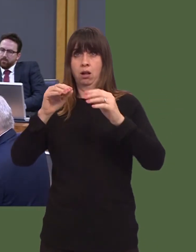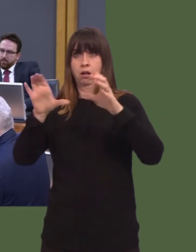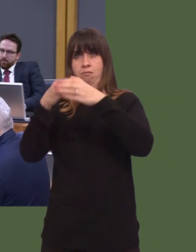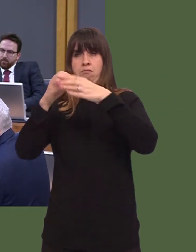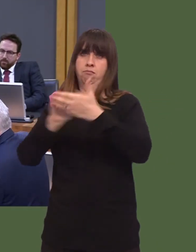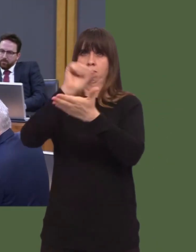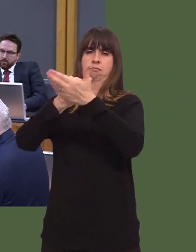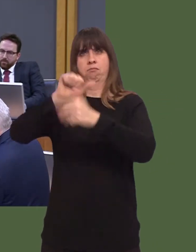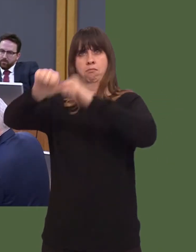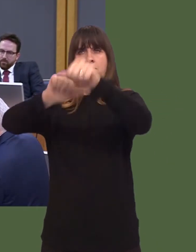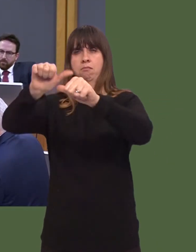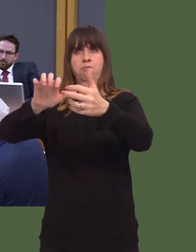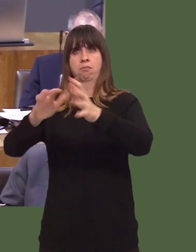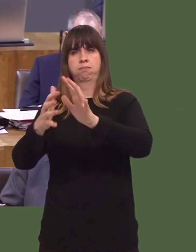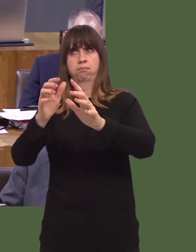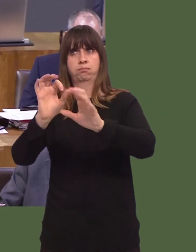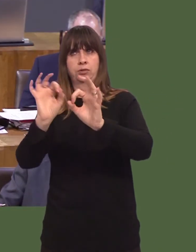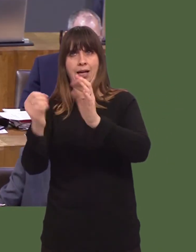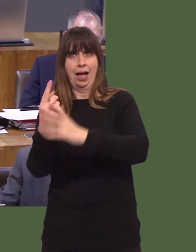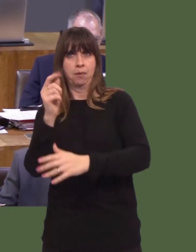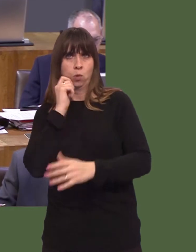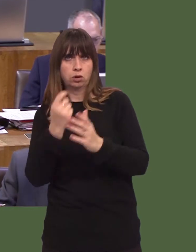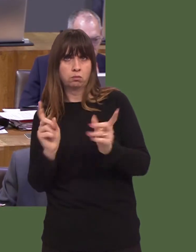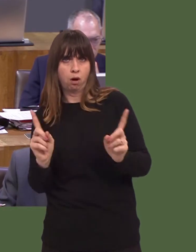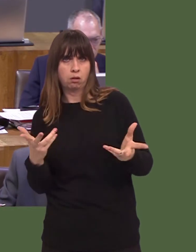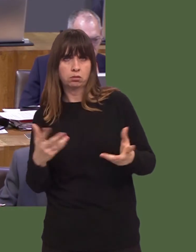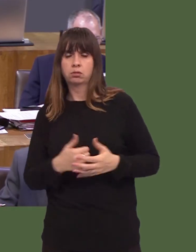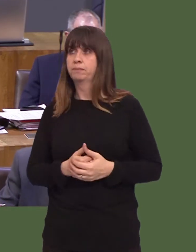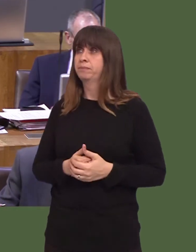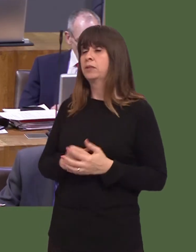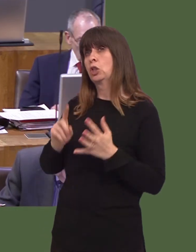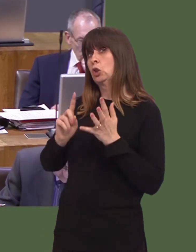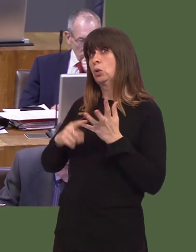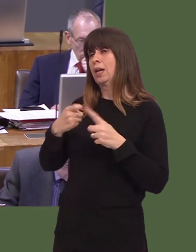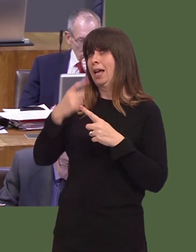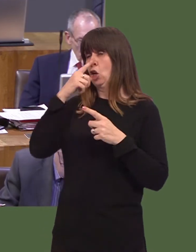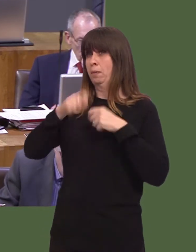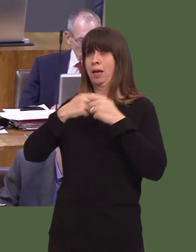Carwyn Jones: There is a danger that the UK will start to unravel.